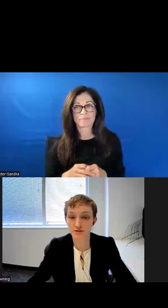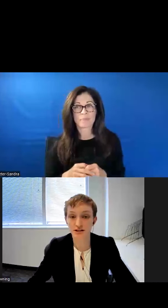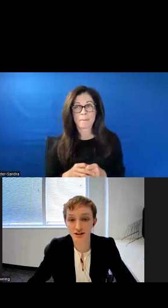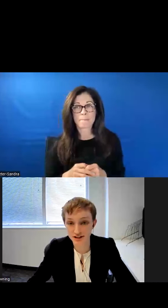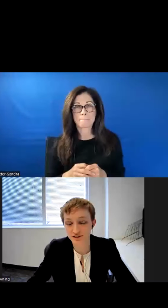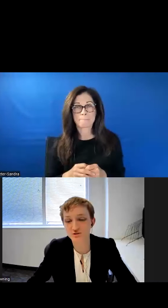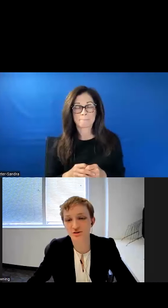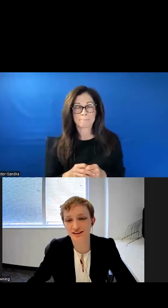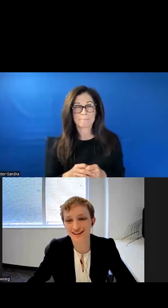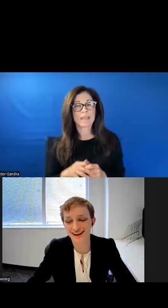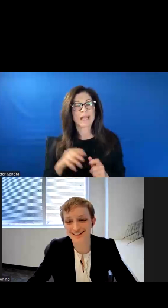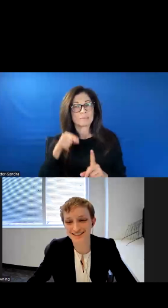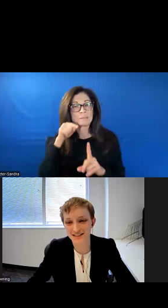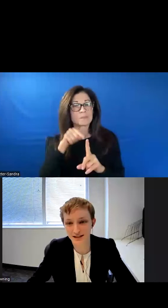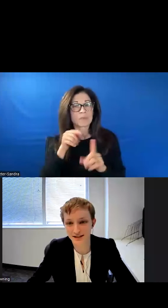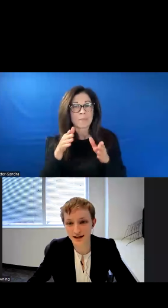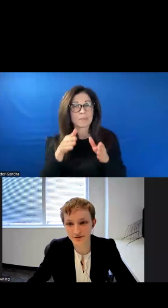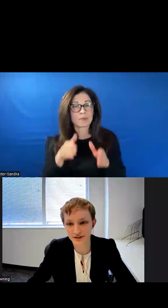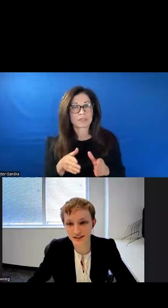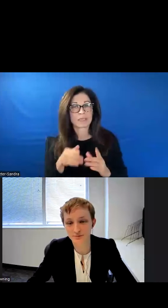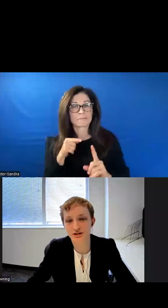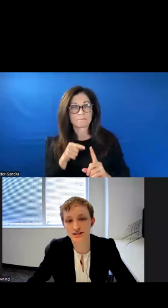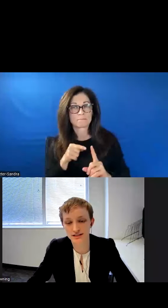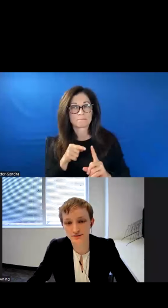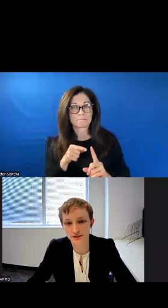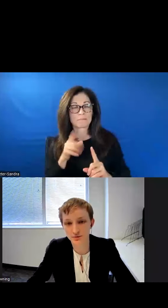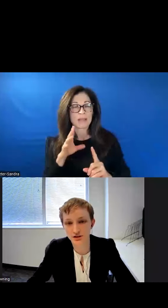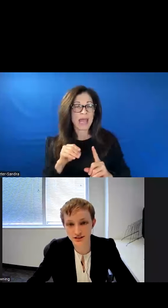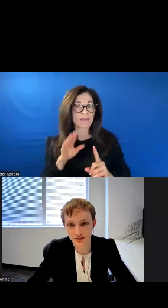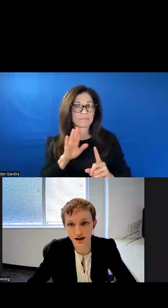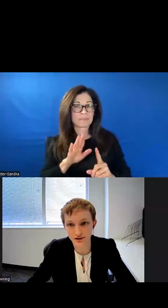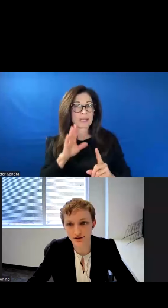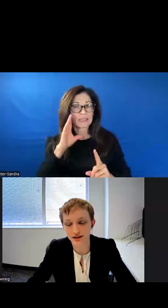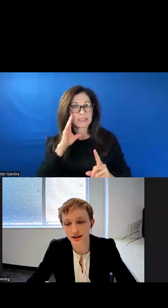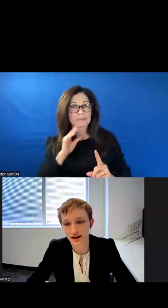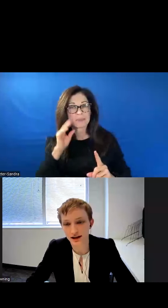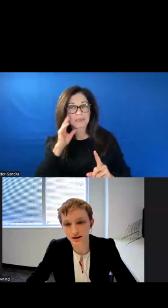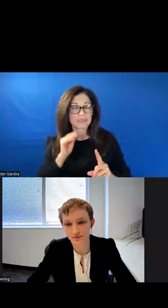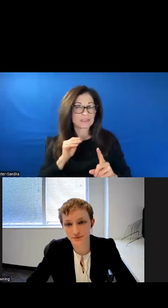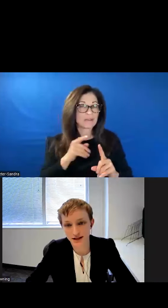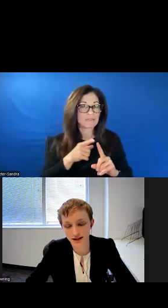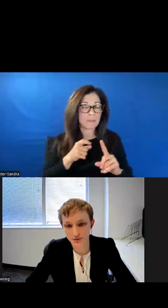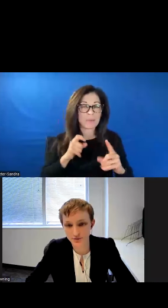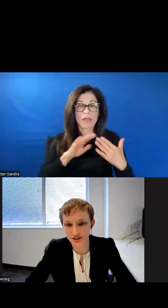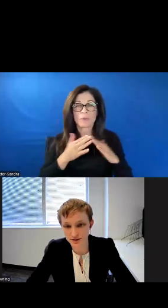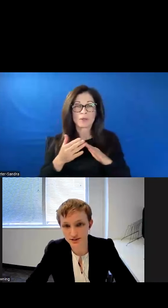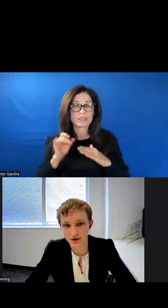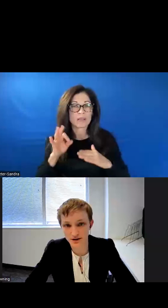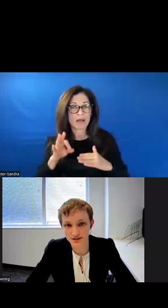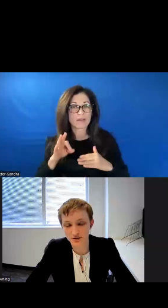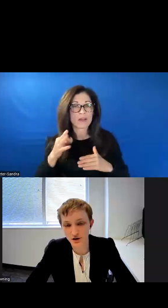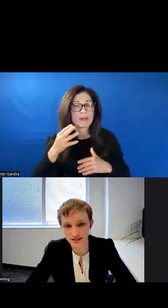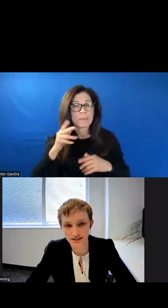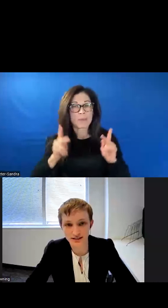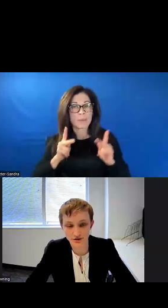A PARTICULAR INDIVIDUAL AND KIND OF THE EXPERIENCES OF COMMUNITIES OF COLOR AND DEEP DISPARITIES THAT WE KNOW EXIST